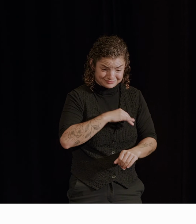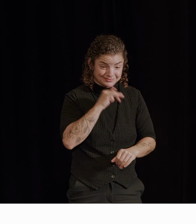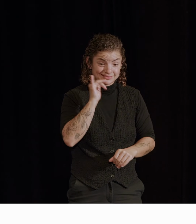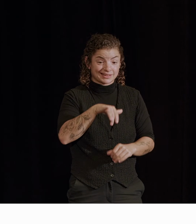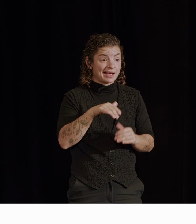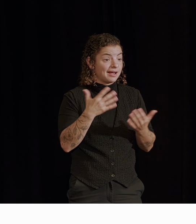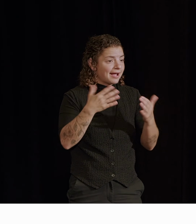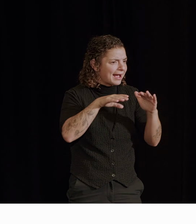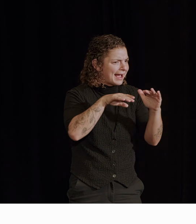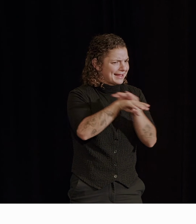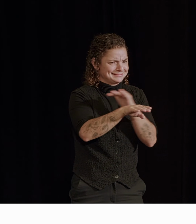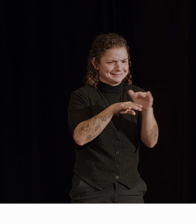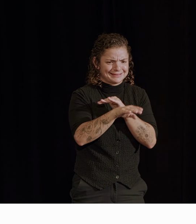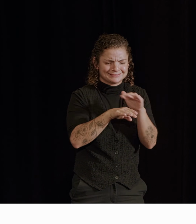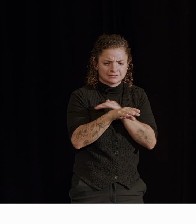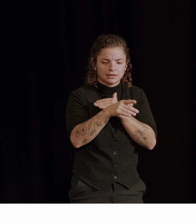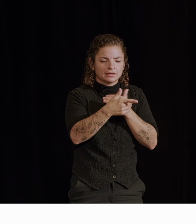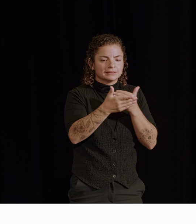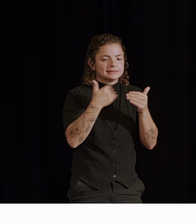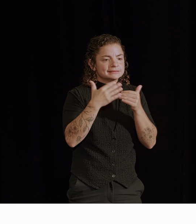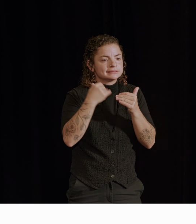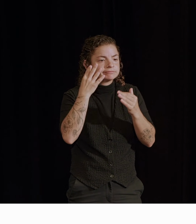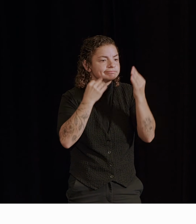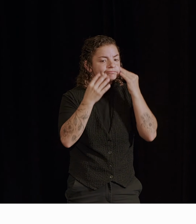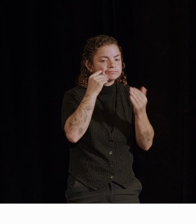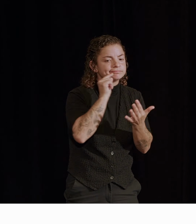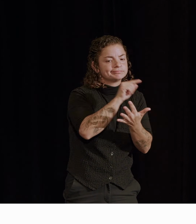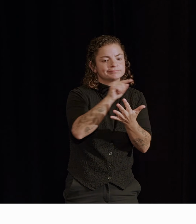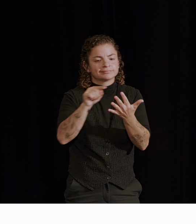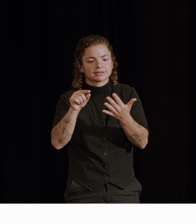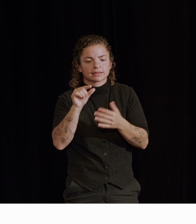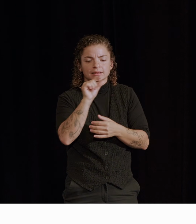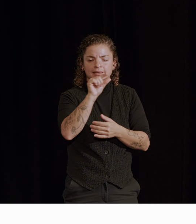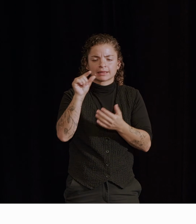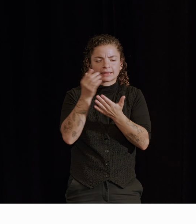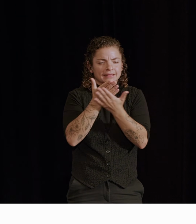The device can pick up subtle muscle activity, including from people who